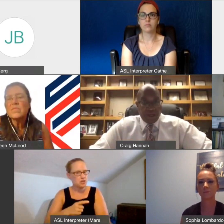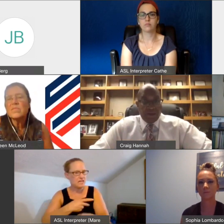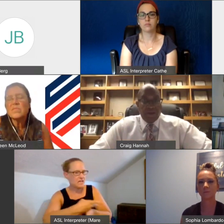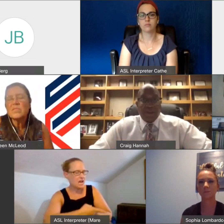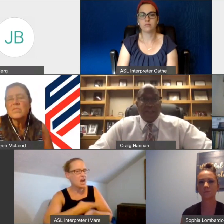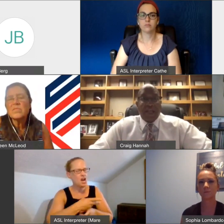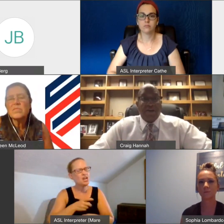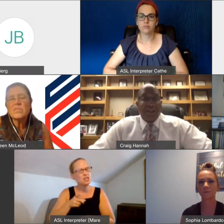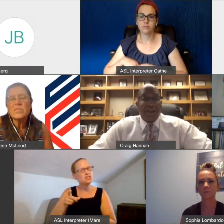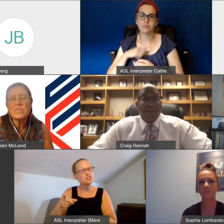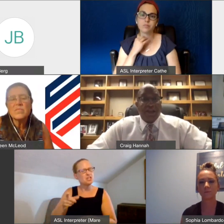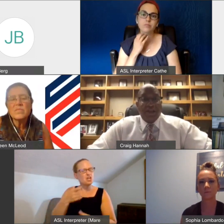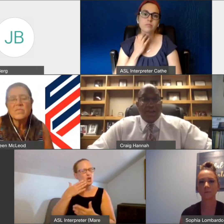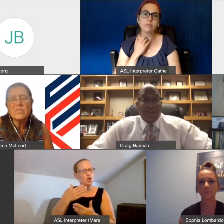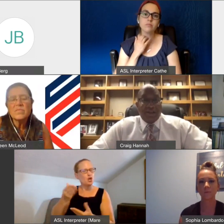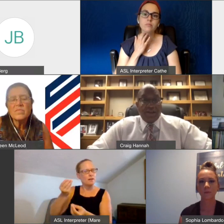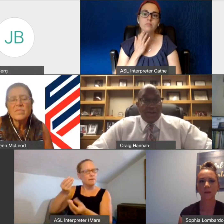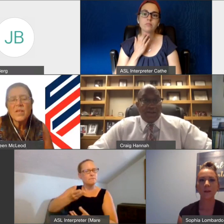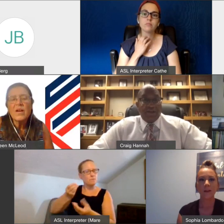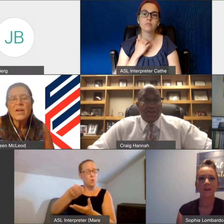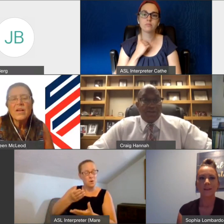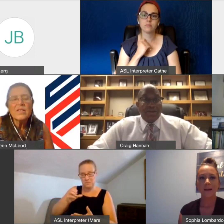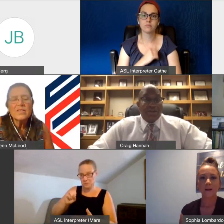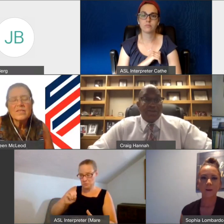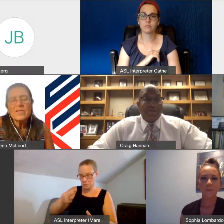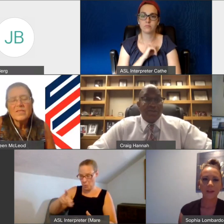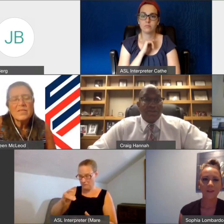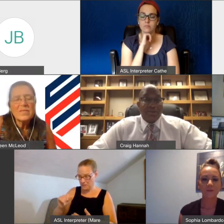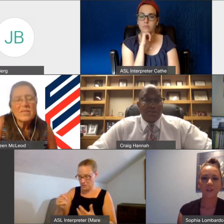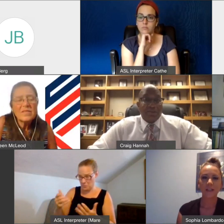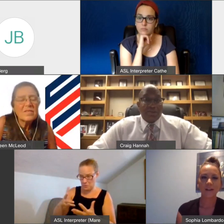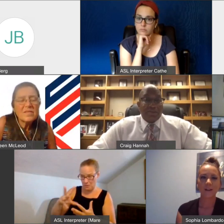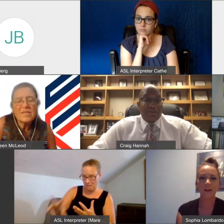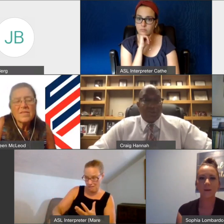I don't know if Sophia wants to add on to that. Yeah, thank you Judge Hannah.